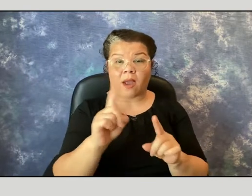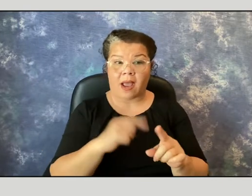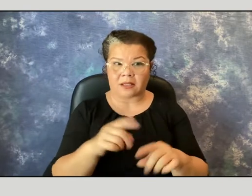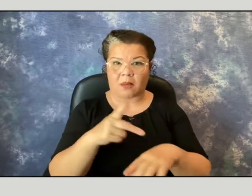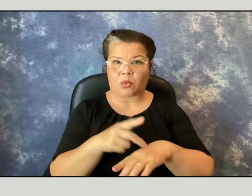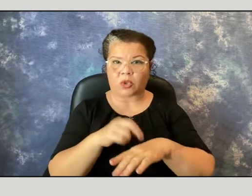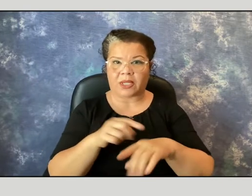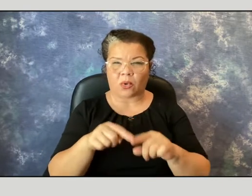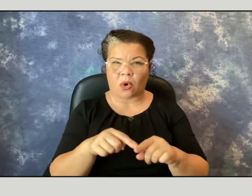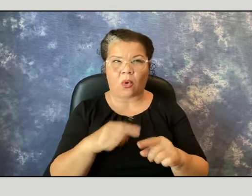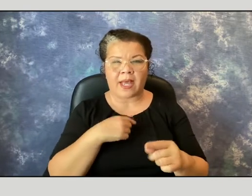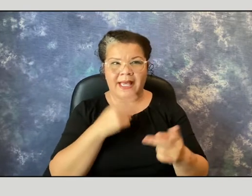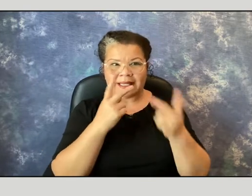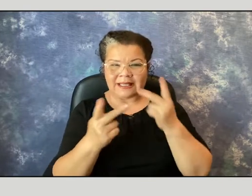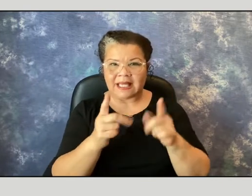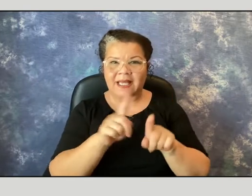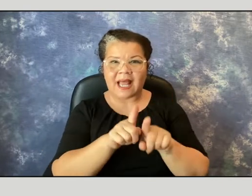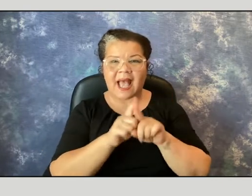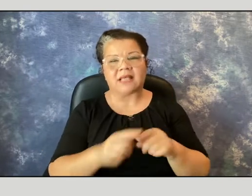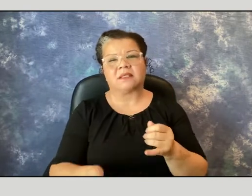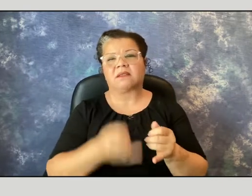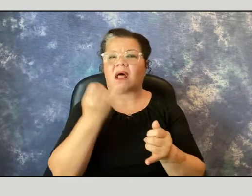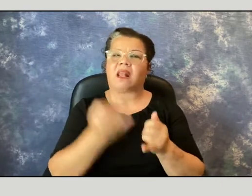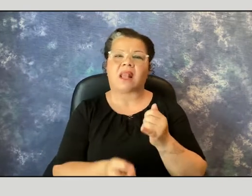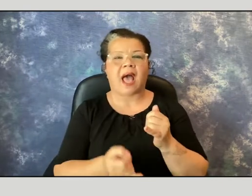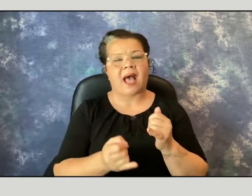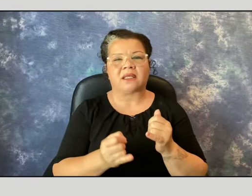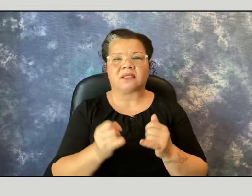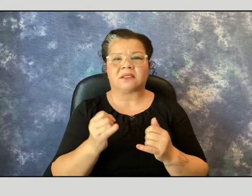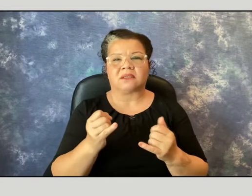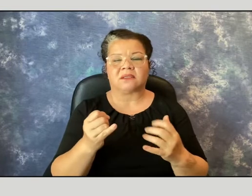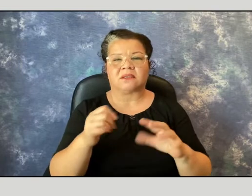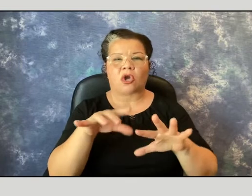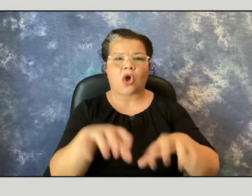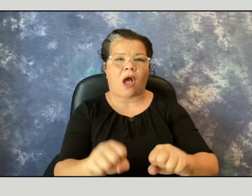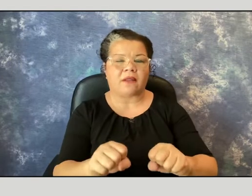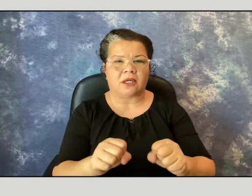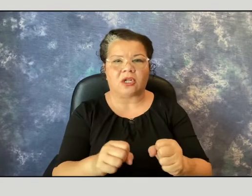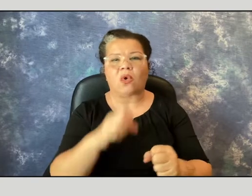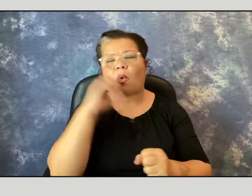as the last colony or the only colony, the oldest colony, I feel like we, Puerto Ricans love